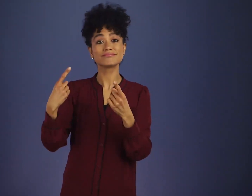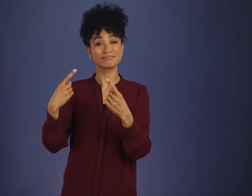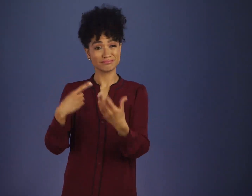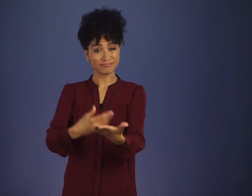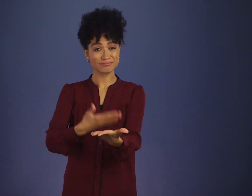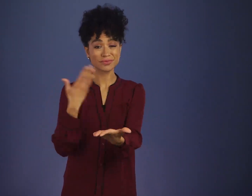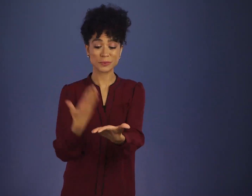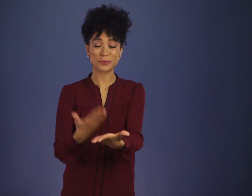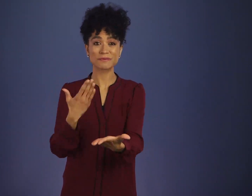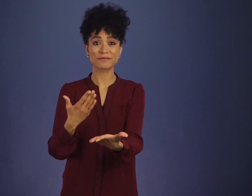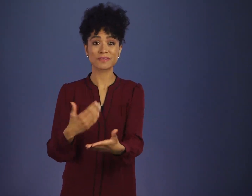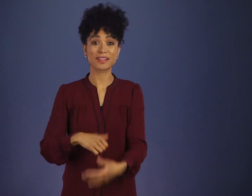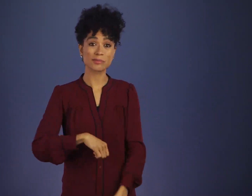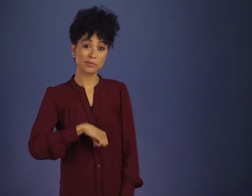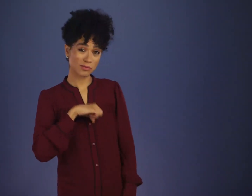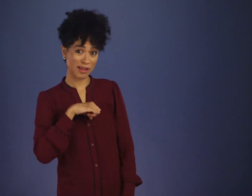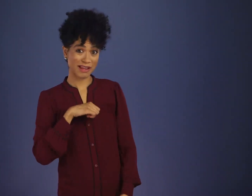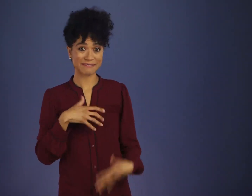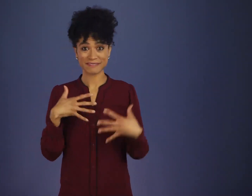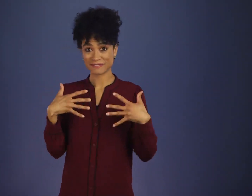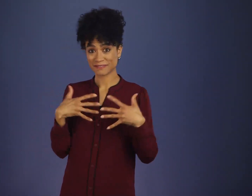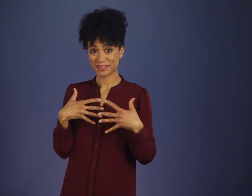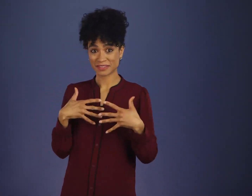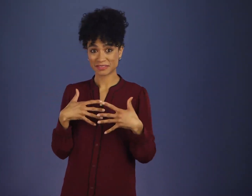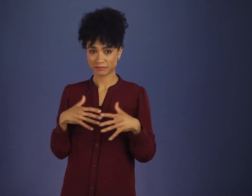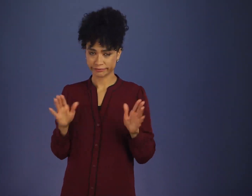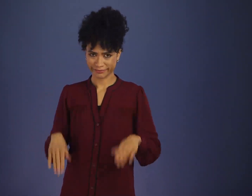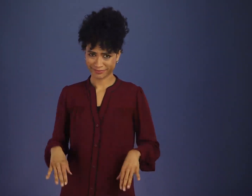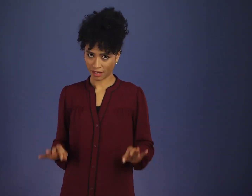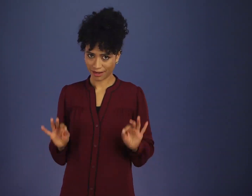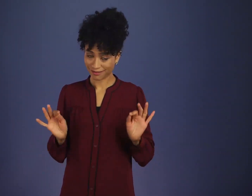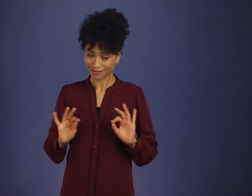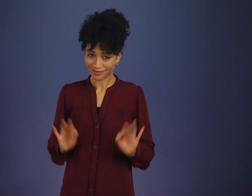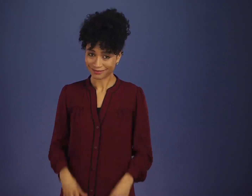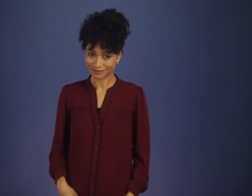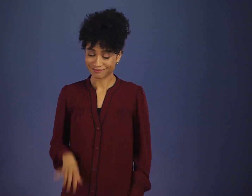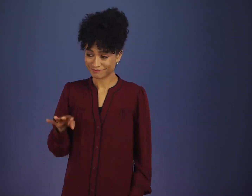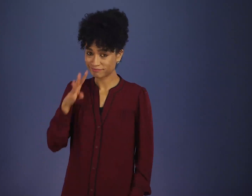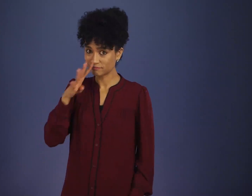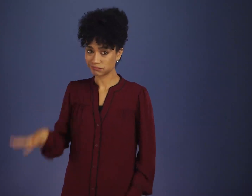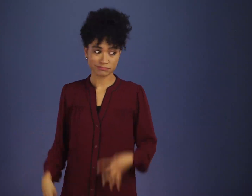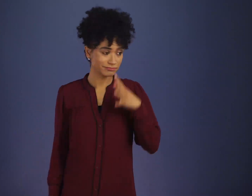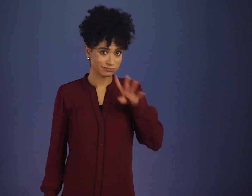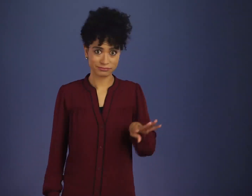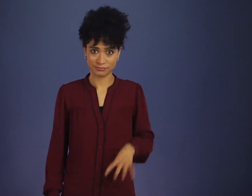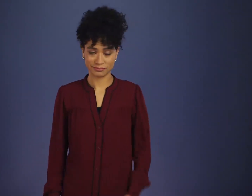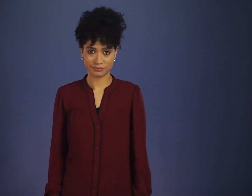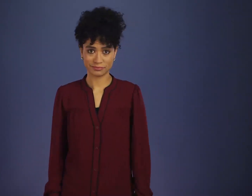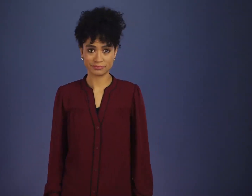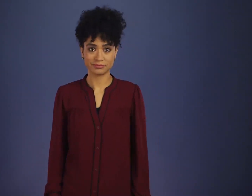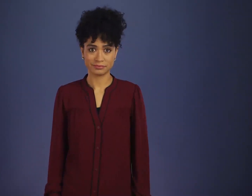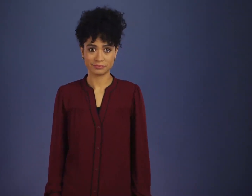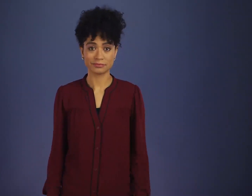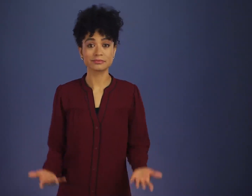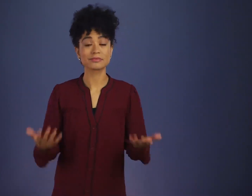But the testimony of A.A.'s who have really tried a moral inventory is that pride and fear of this sort